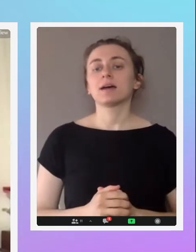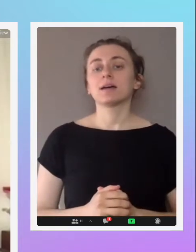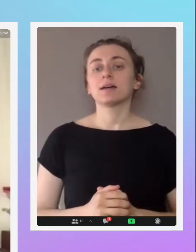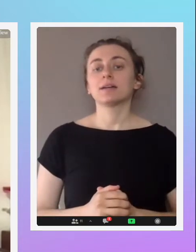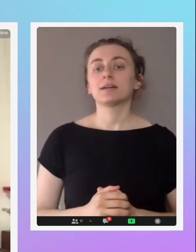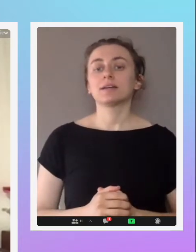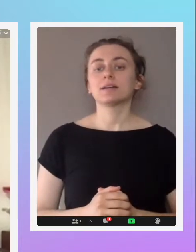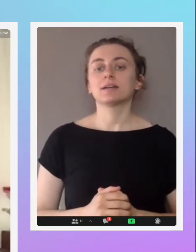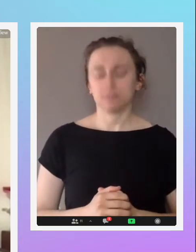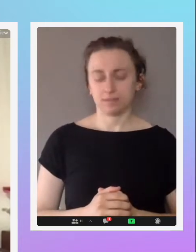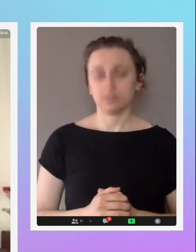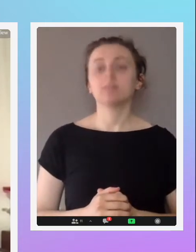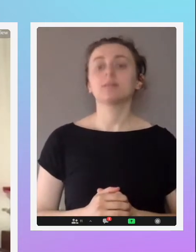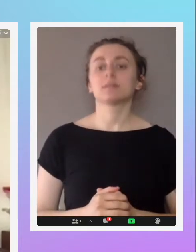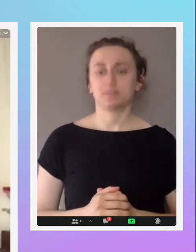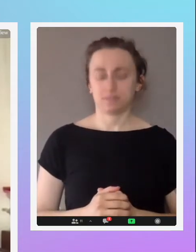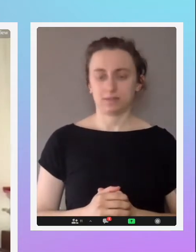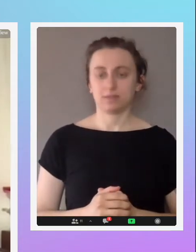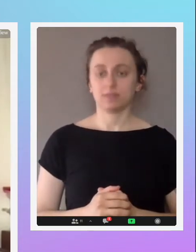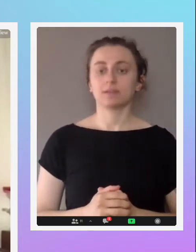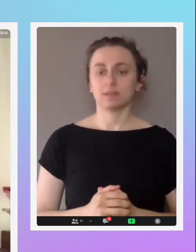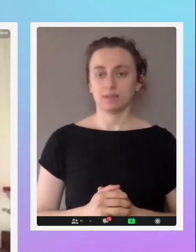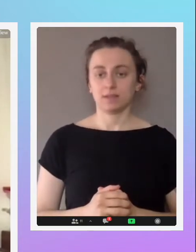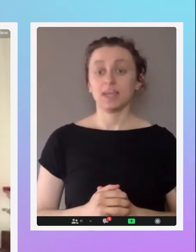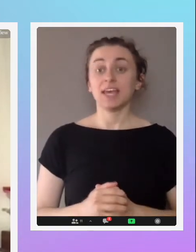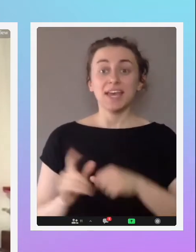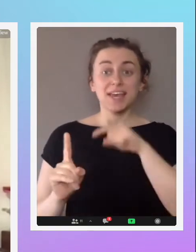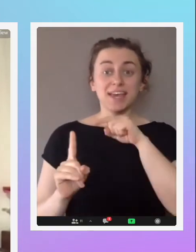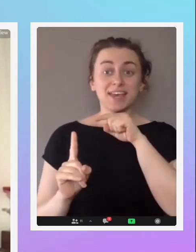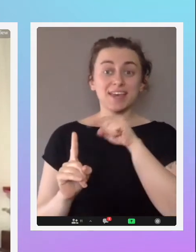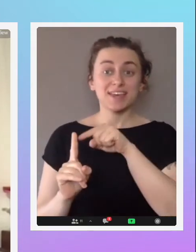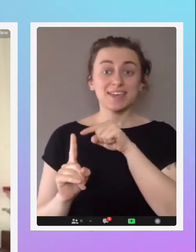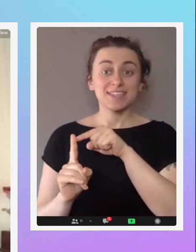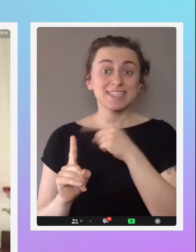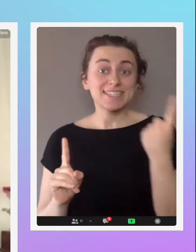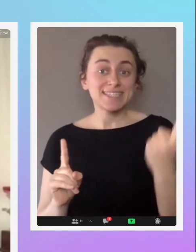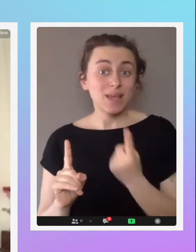for someone who wants to make their software accessible